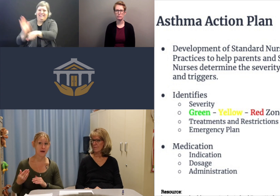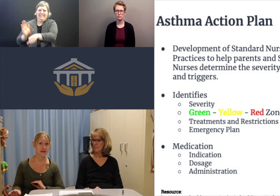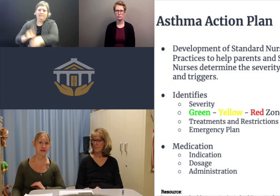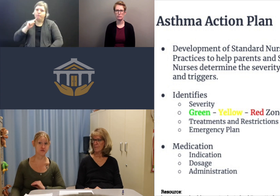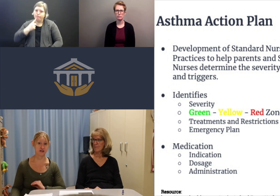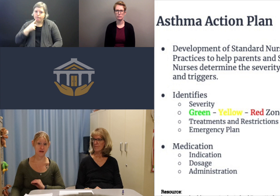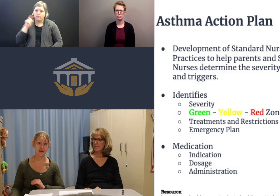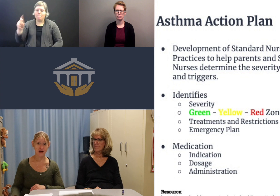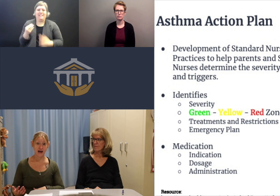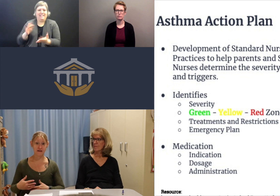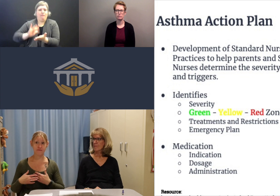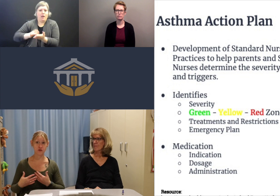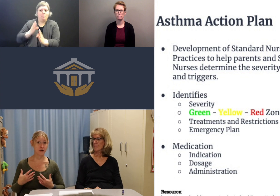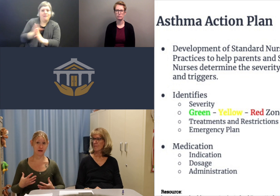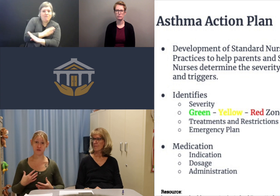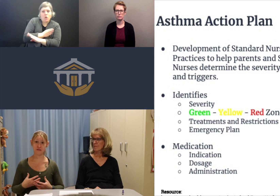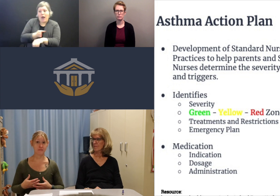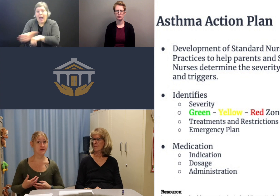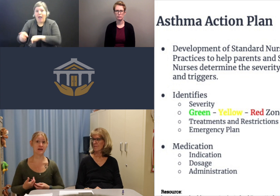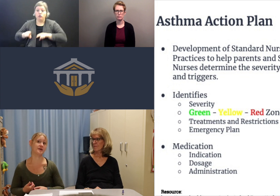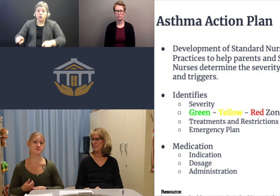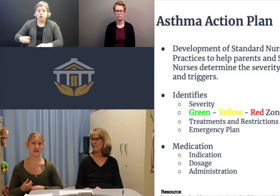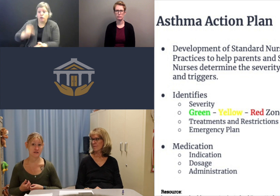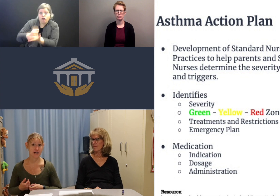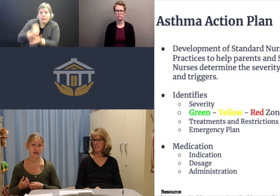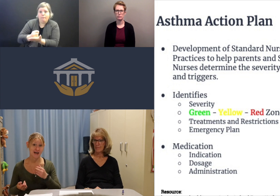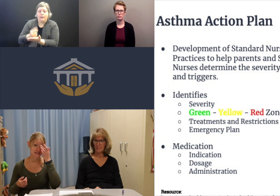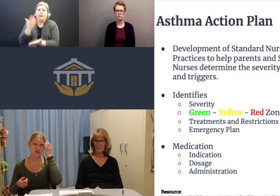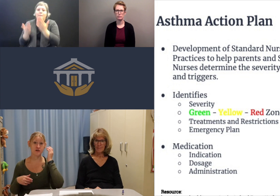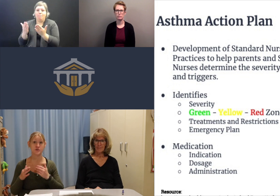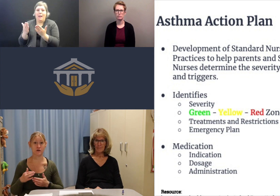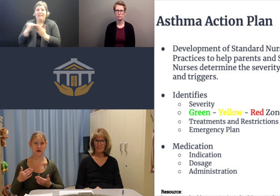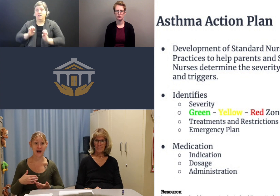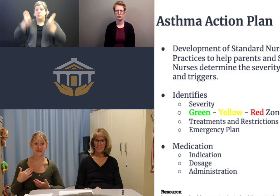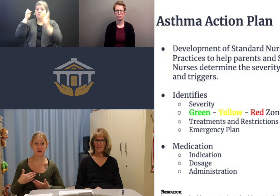need a net treatment. If you can't breathe, maybe ems might need to be contacted because your asthma